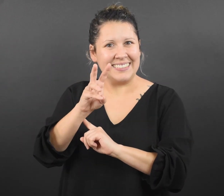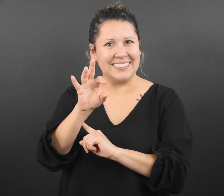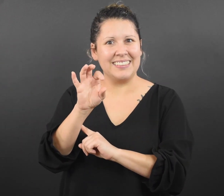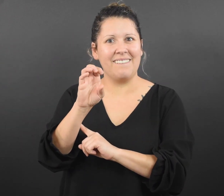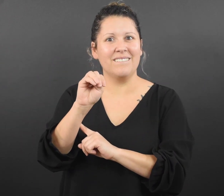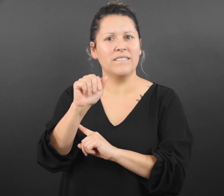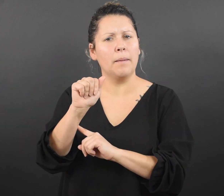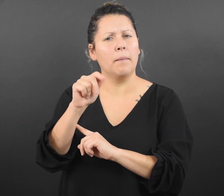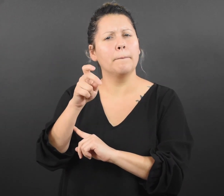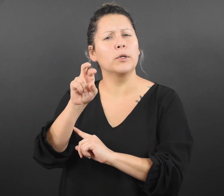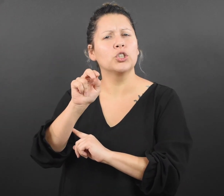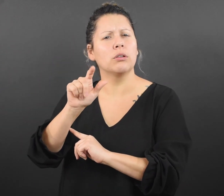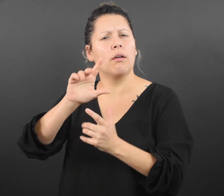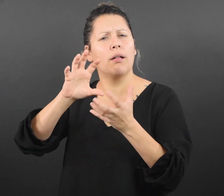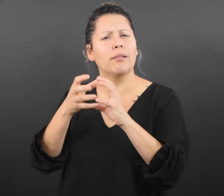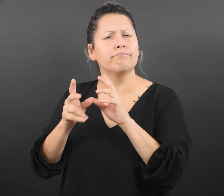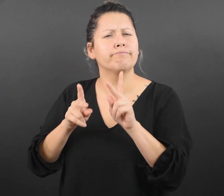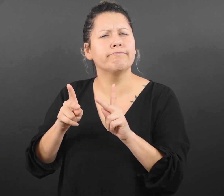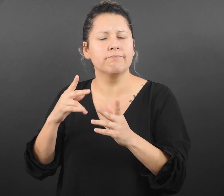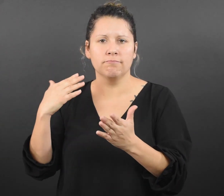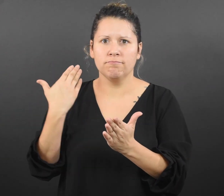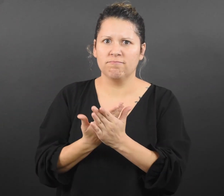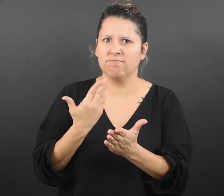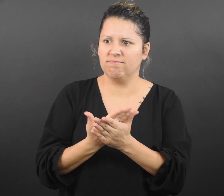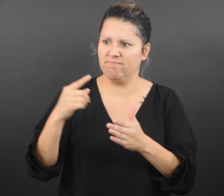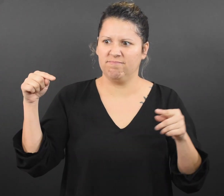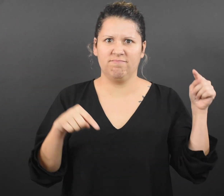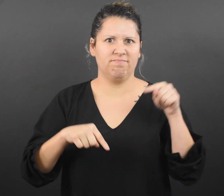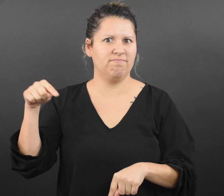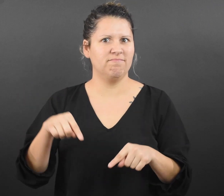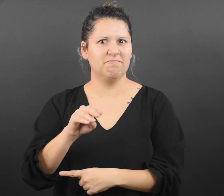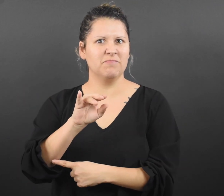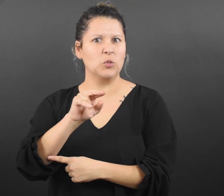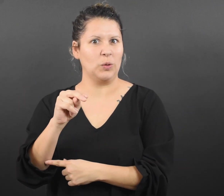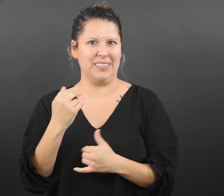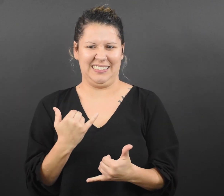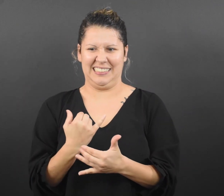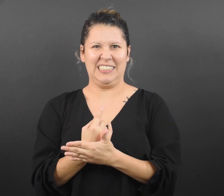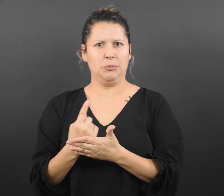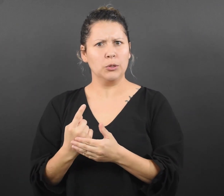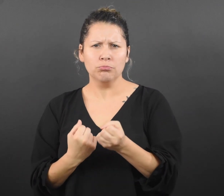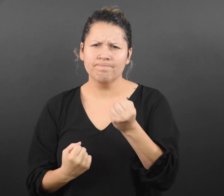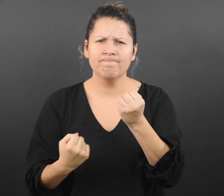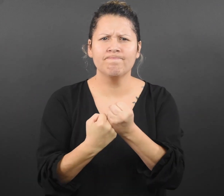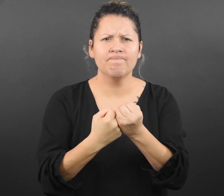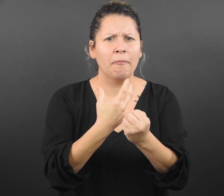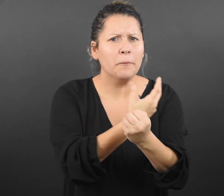Minnesota this week to support vaccination and monoclonal antibody treatment efforts.